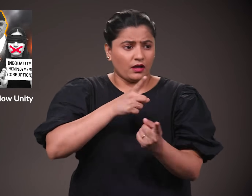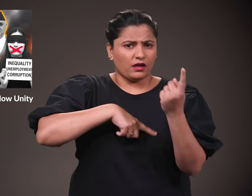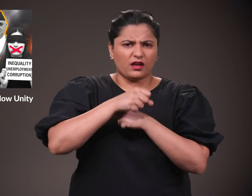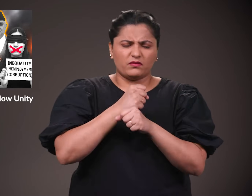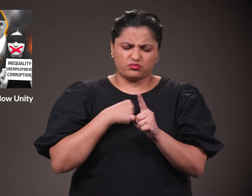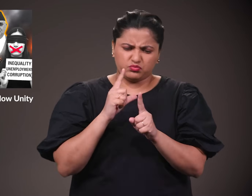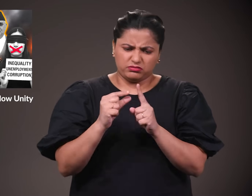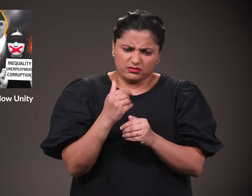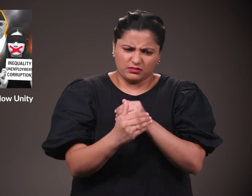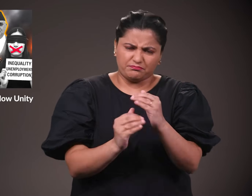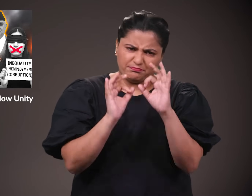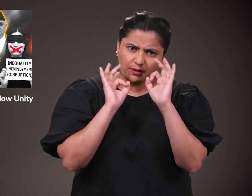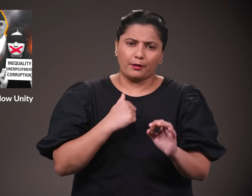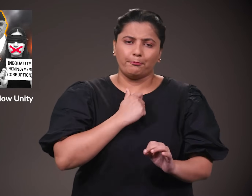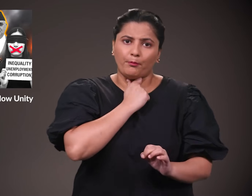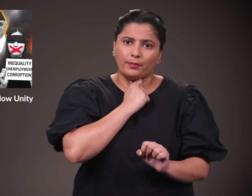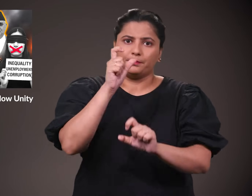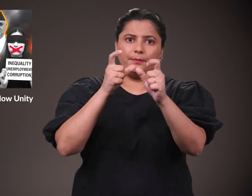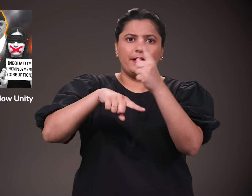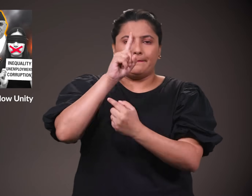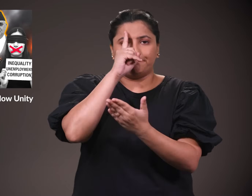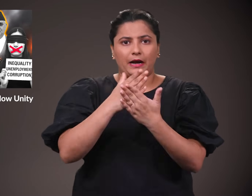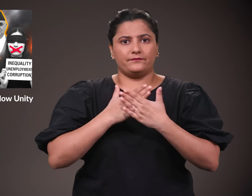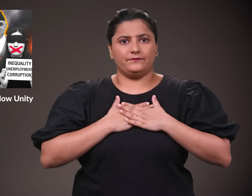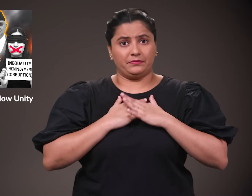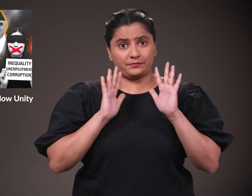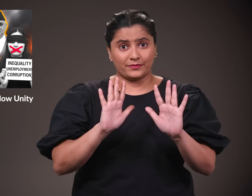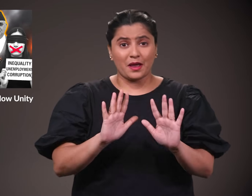Government promised for redevelopment. Trust must be rebuilt.